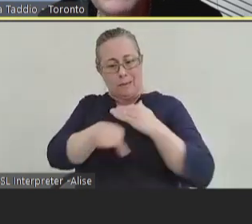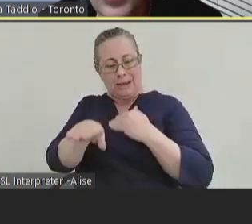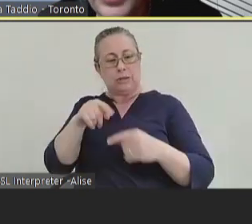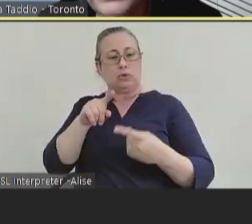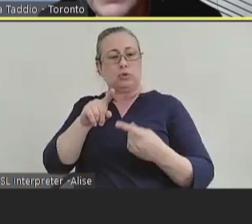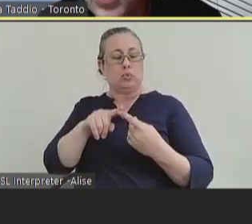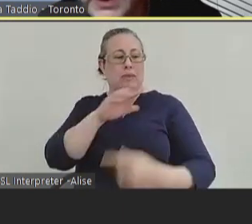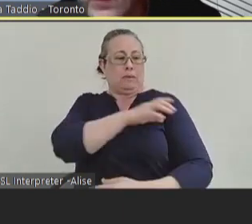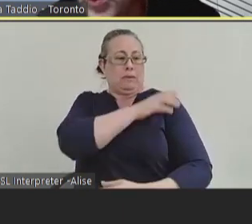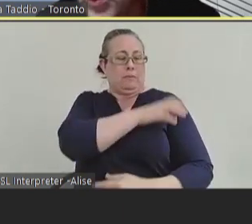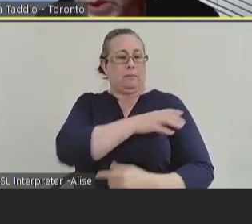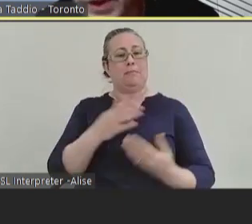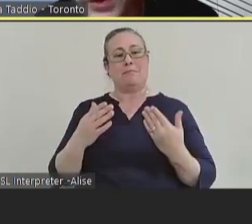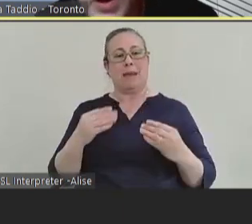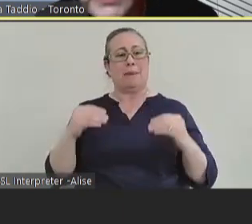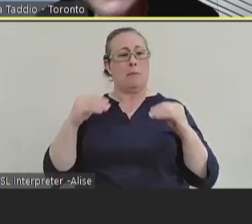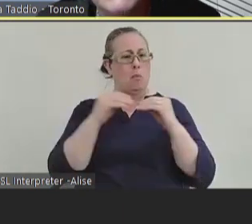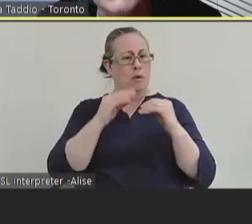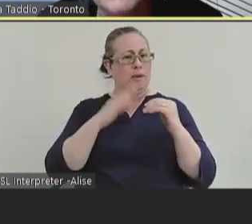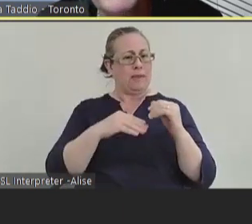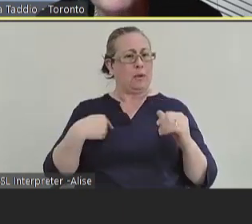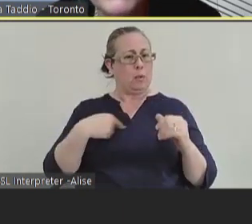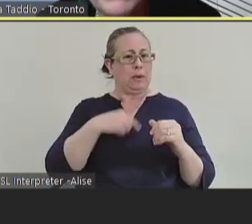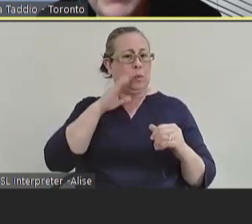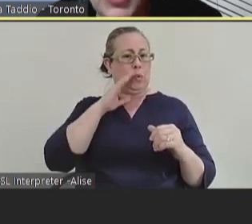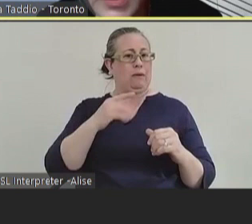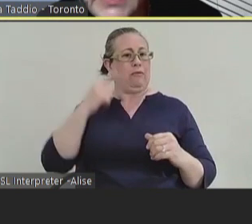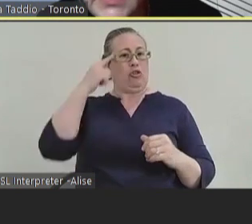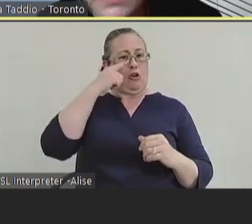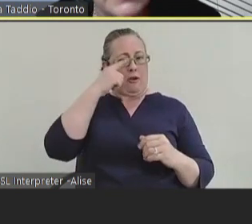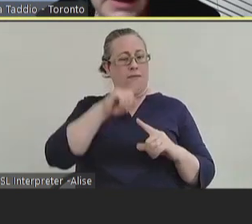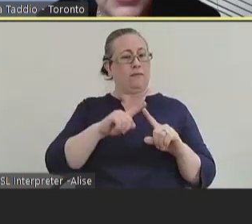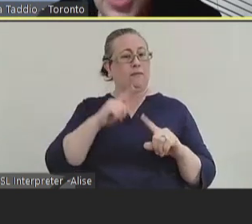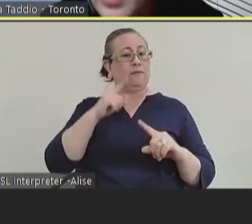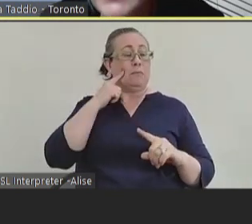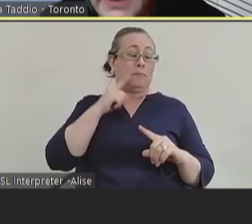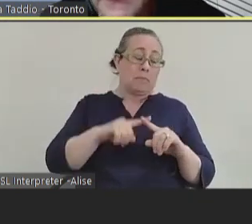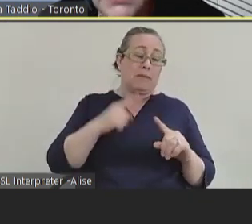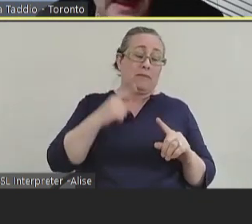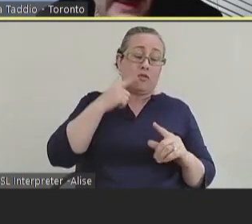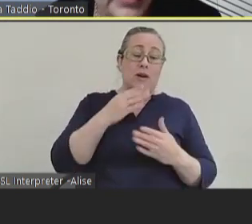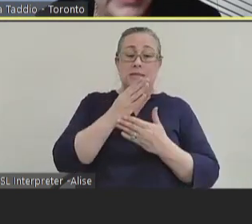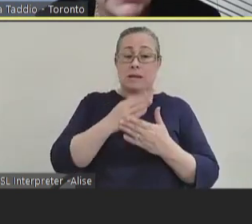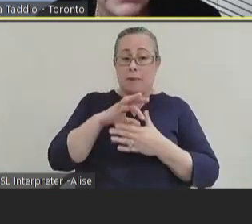more than even we would have thought. But for some of the contents, the context kind of makes sense.